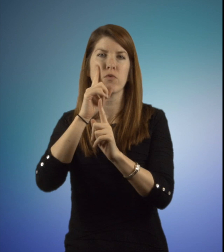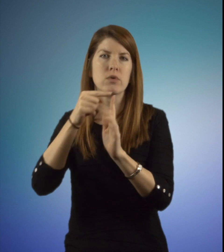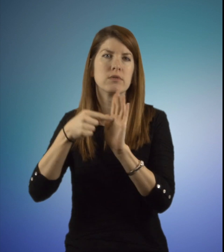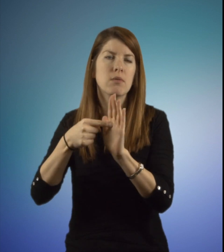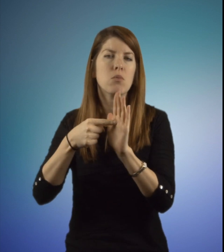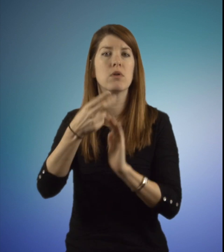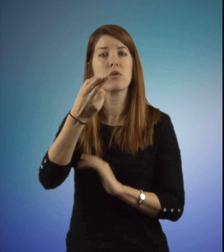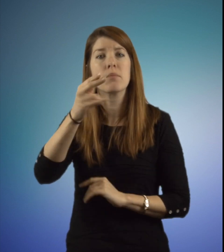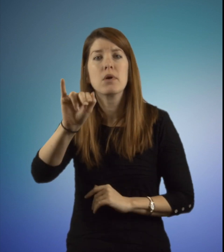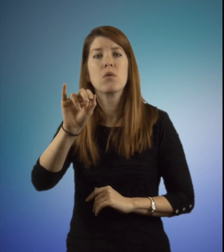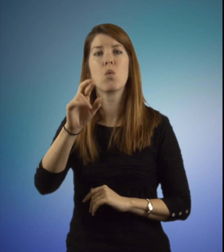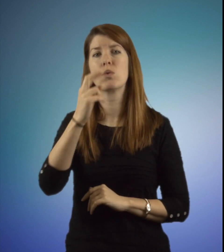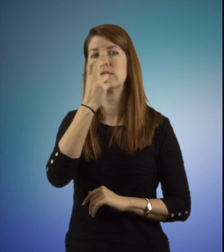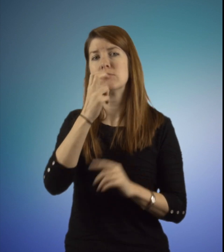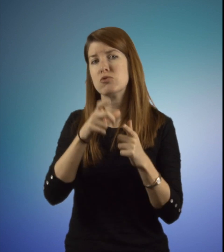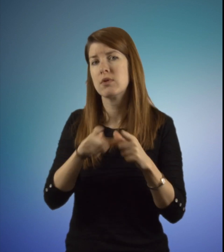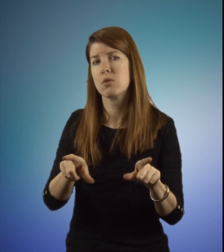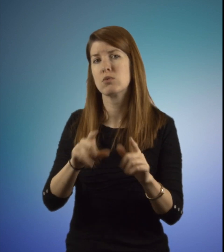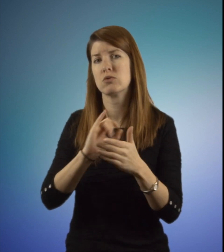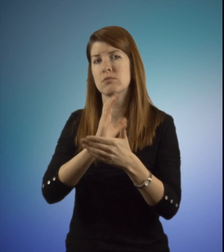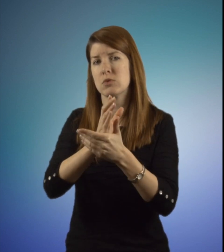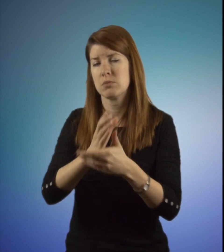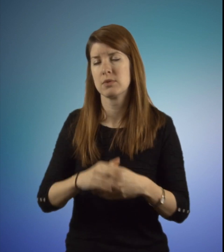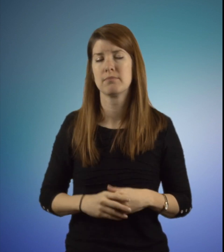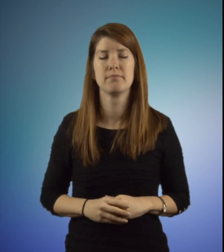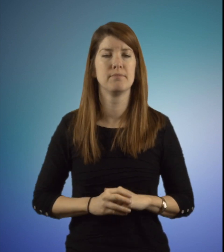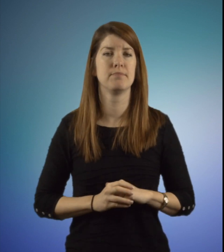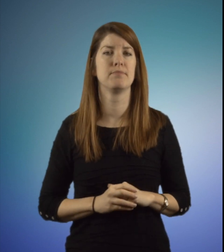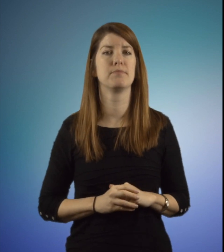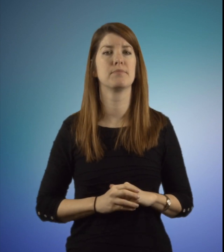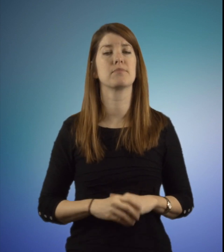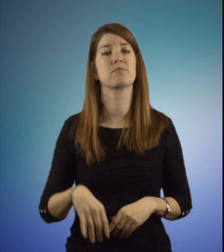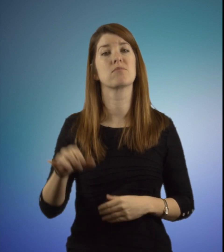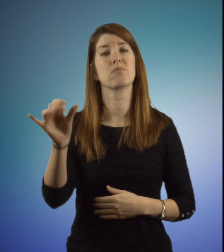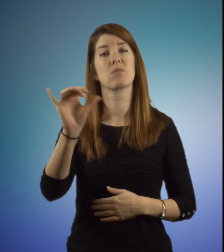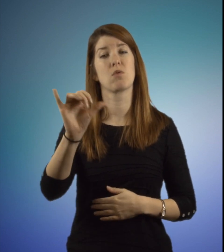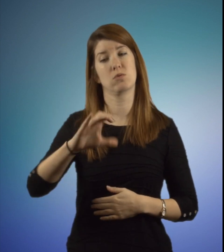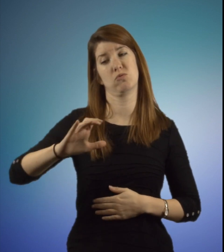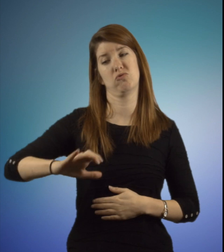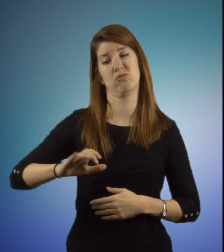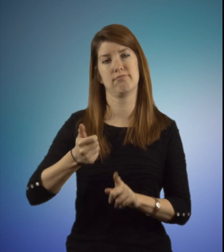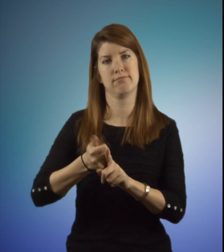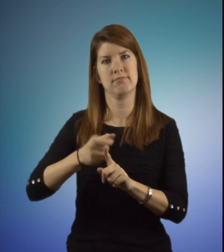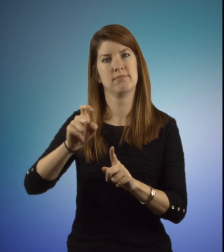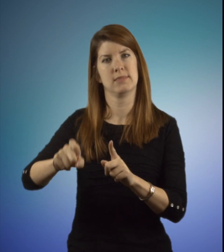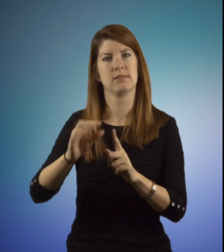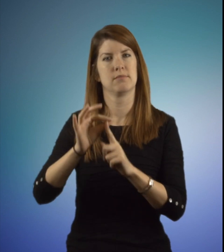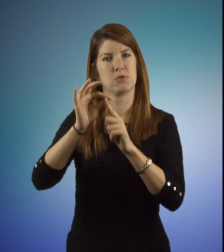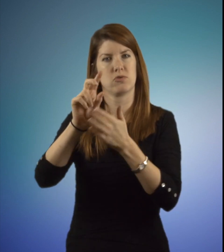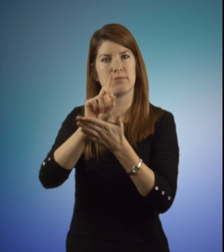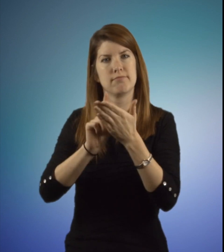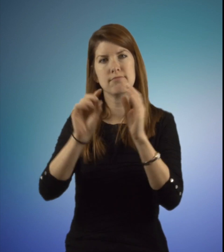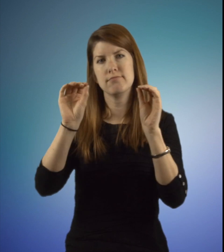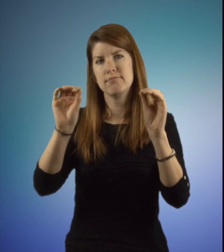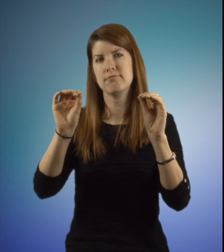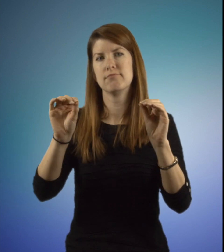such as hearing impairment or speech or language impairment and the child would need specially-designed instruction.